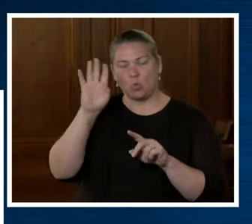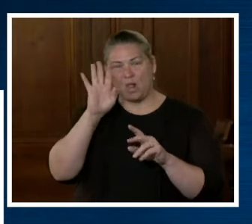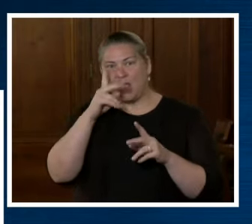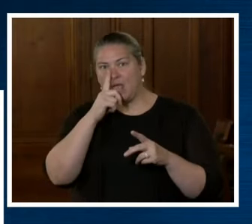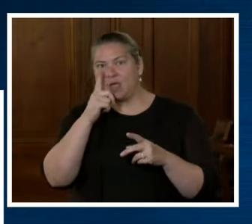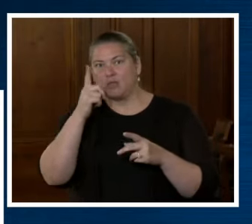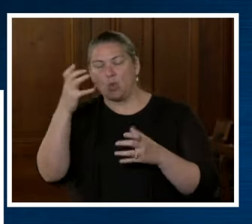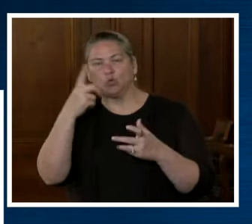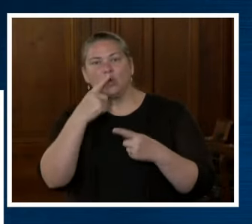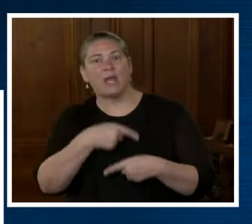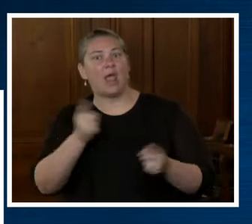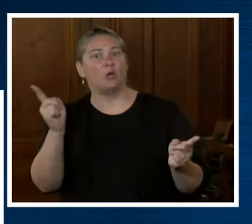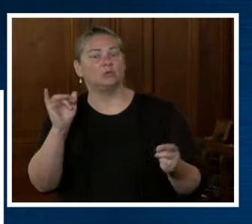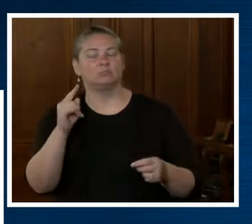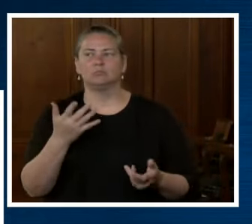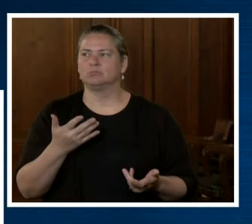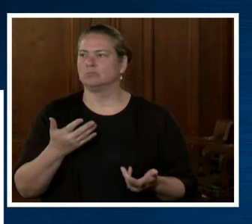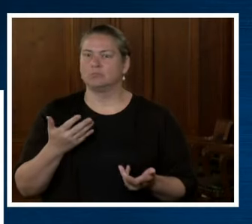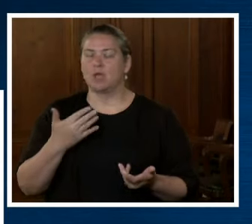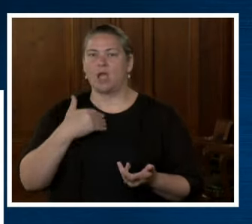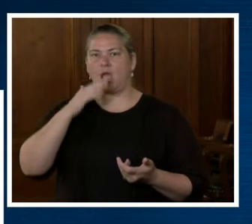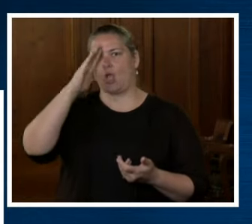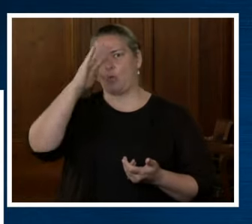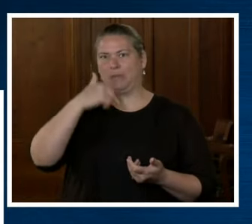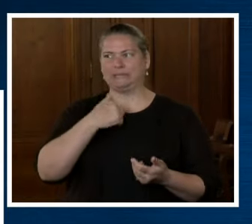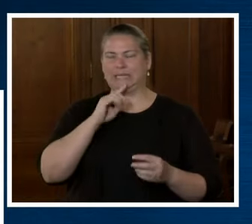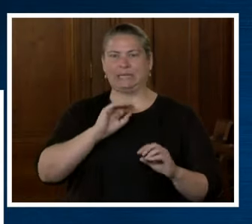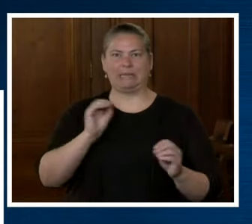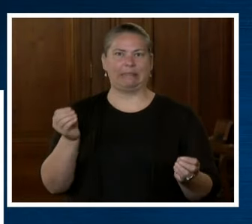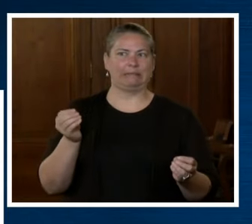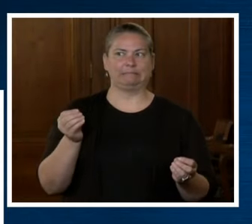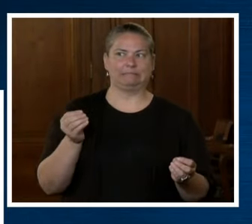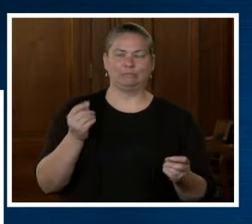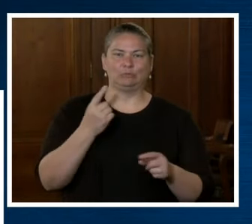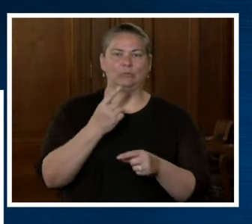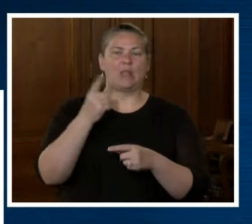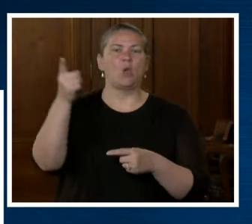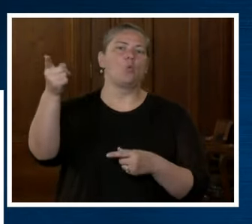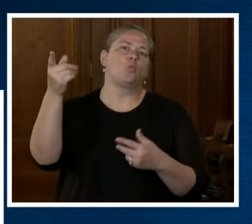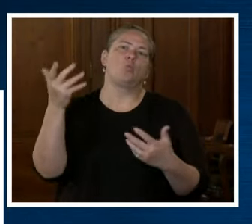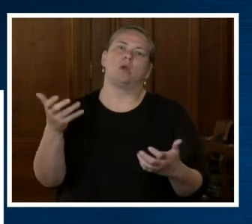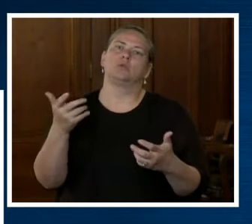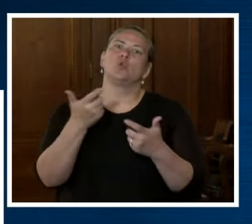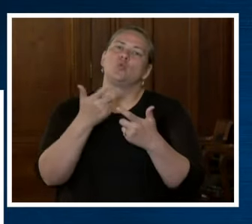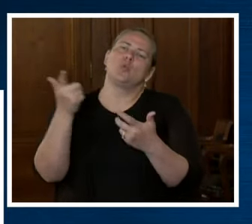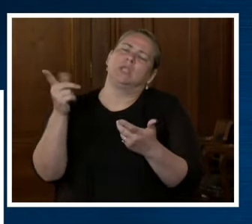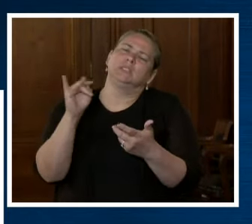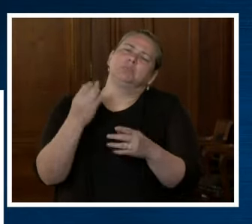OPPORTUNITY IF THE TIME AND EFFORT IS PUT IN, IF WE LISTEN, IF WE WORK WITH COMMUNITY